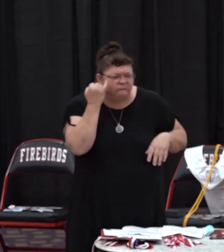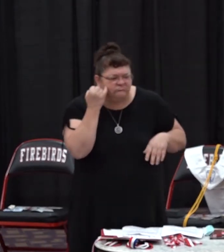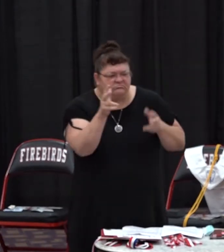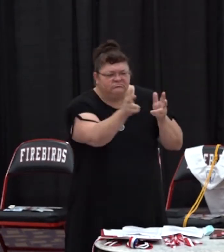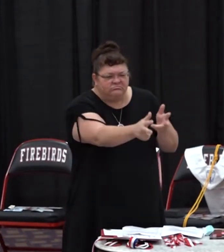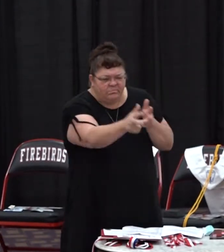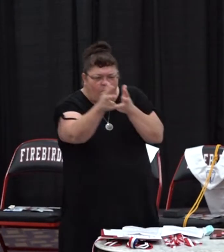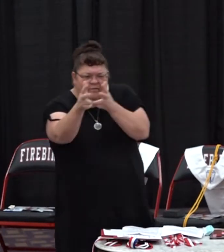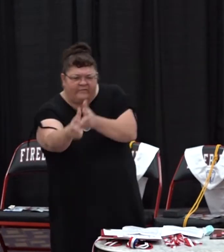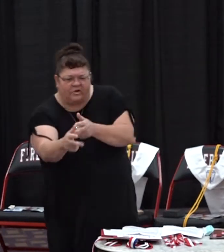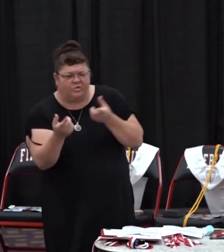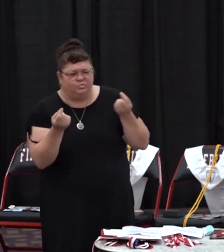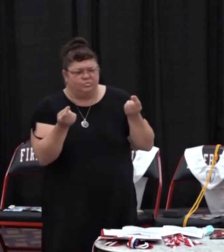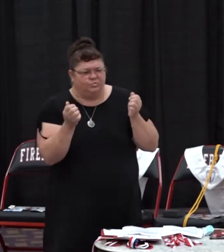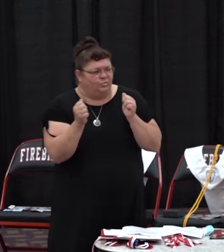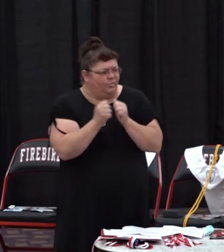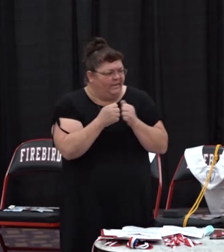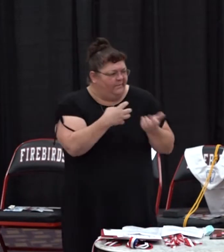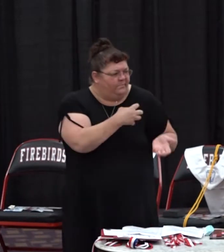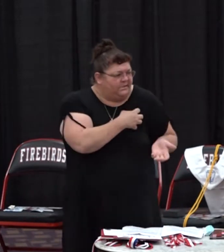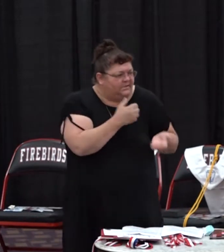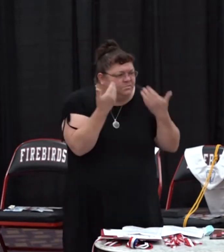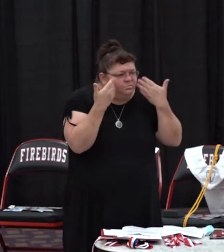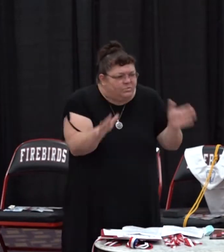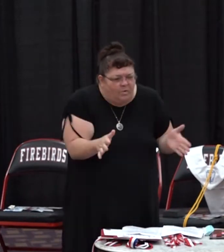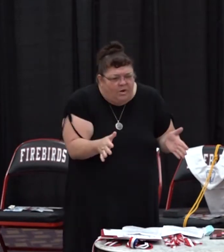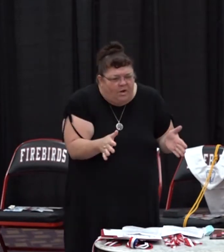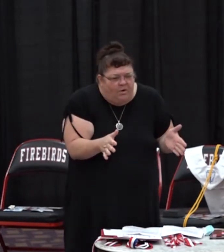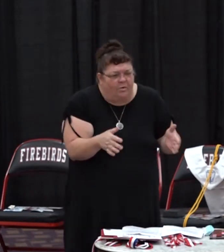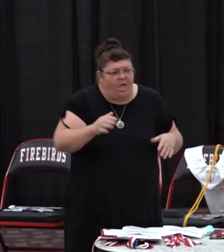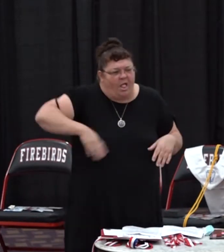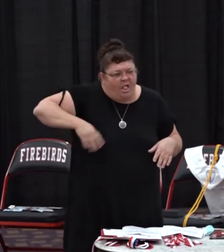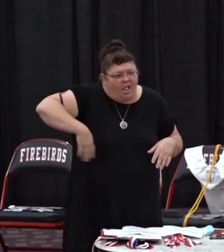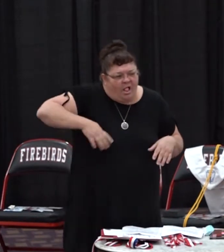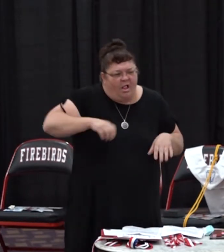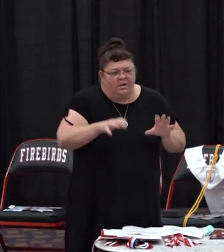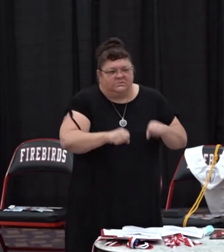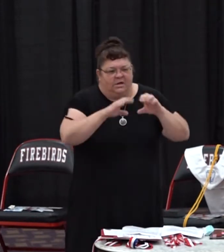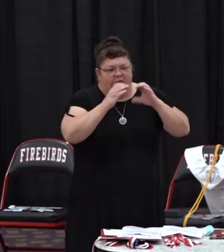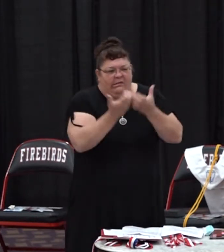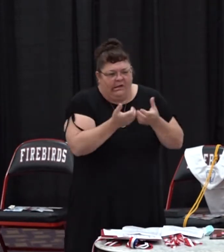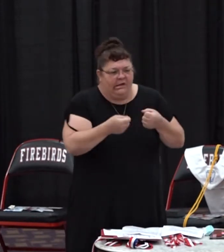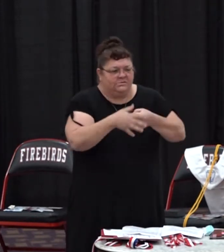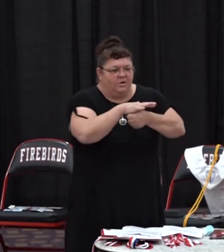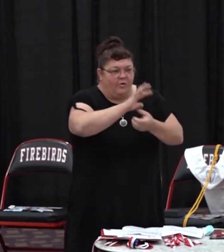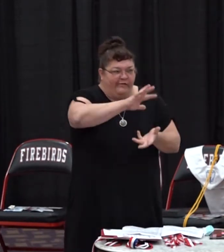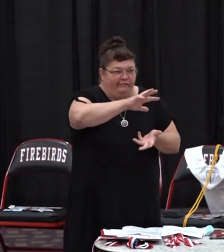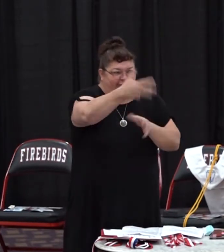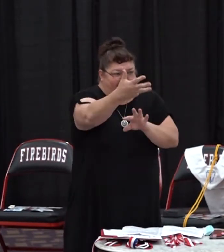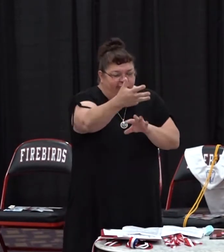And they were deciding if you were pulled over, how would that be handled.